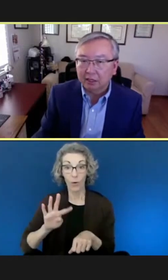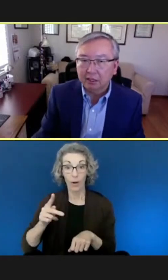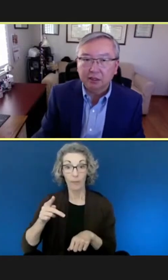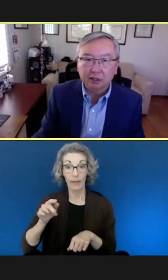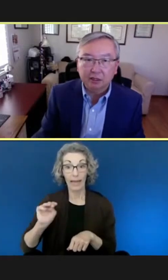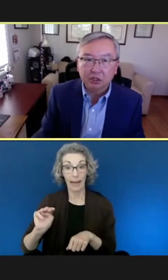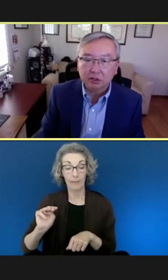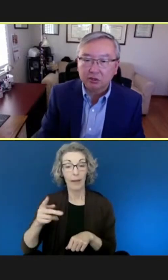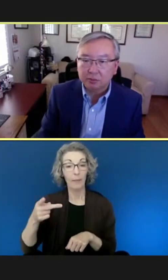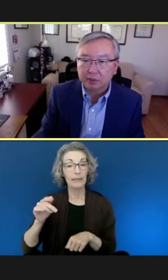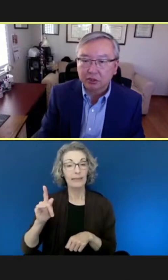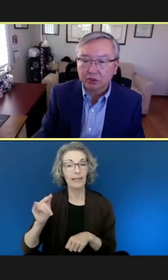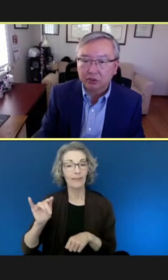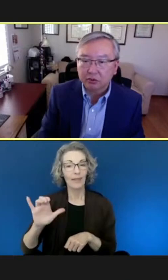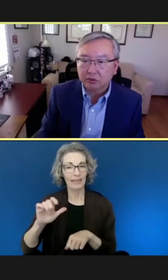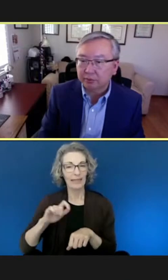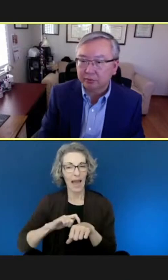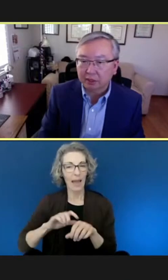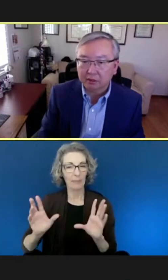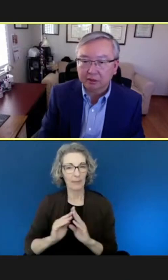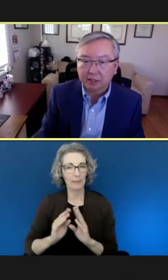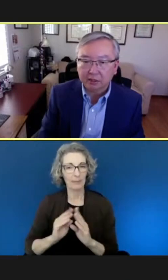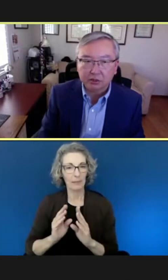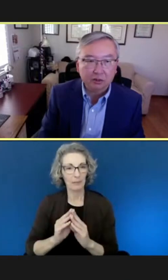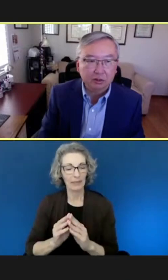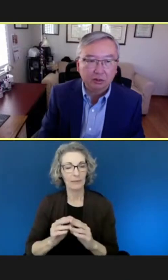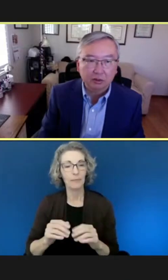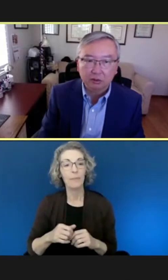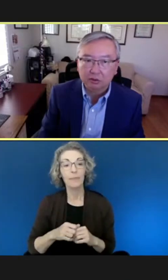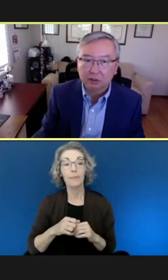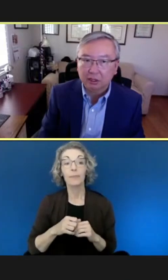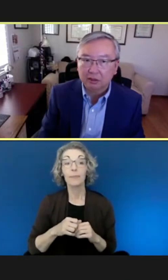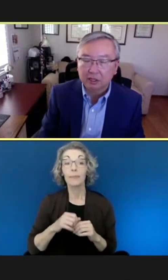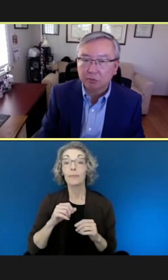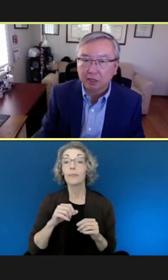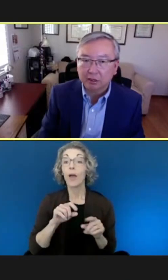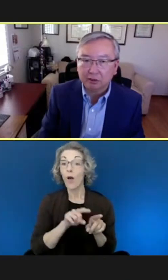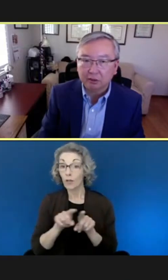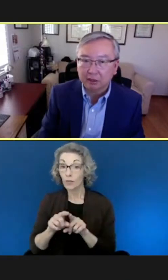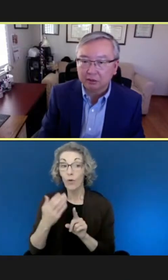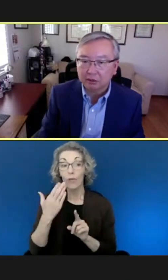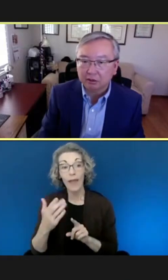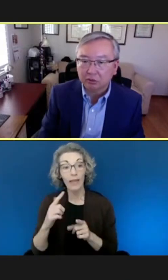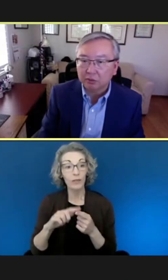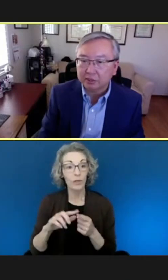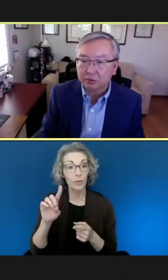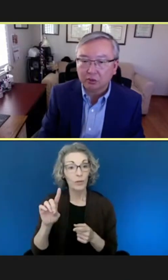And in addition to the special interest group, thanks to Dean Minor and Dr.